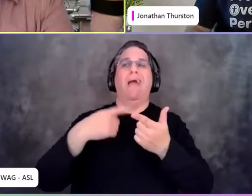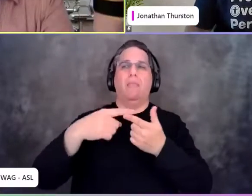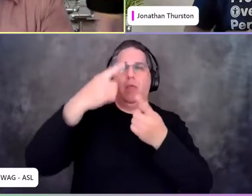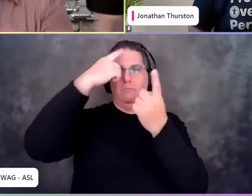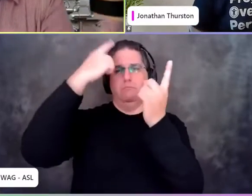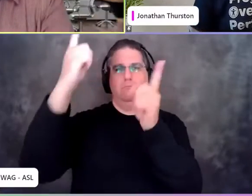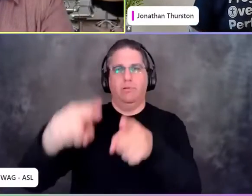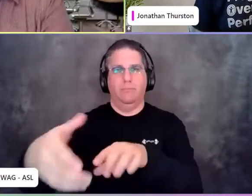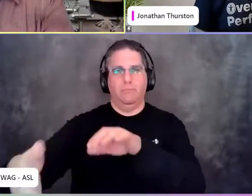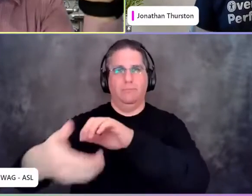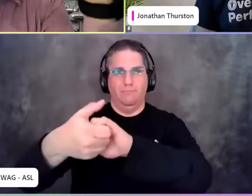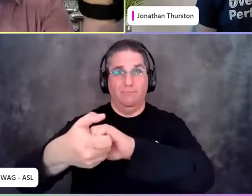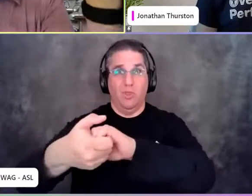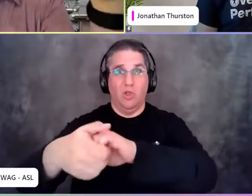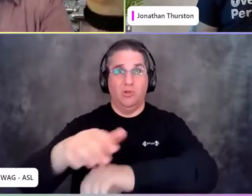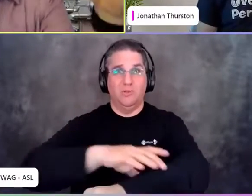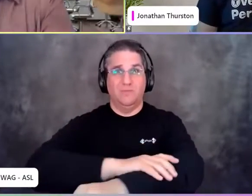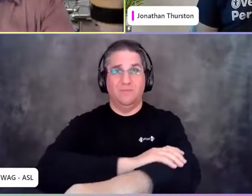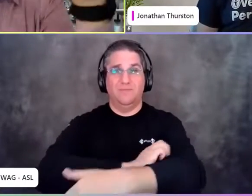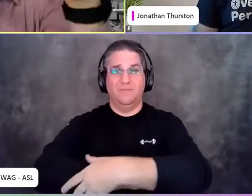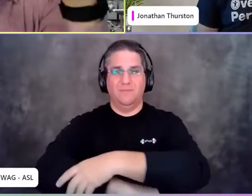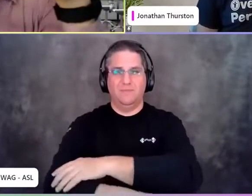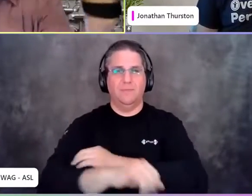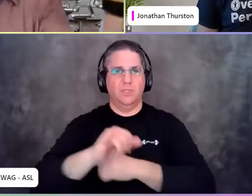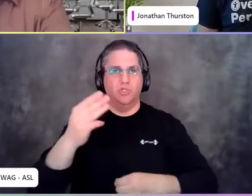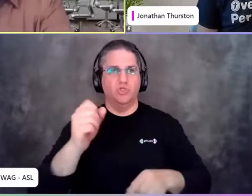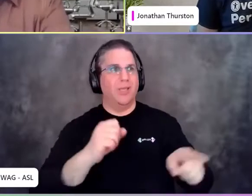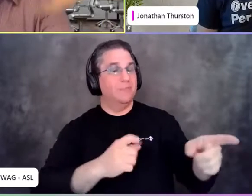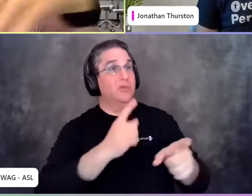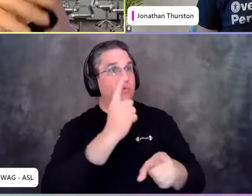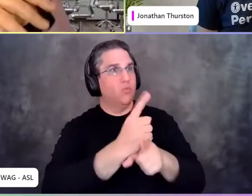that conversation up front before you get into business